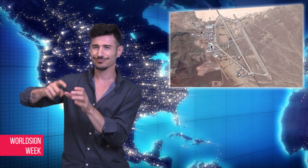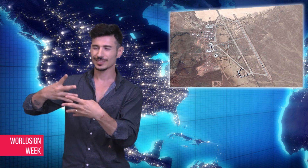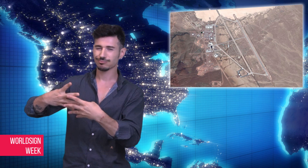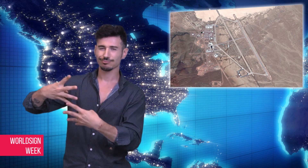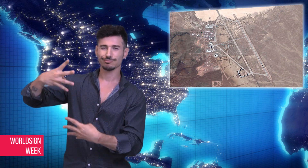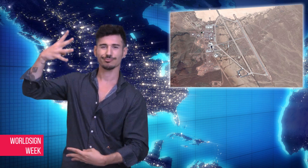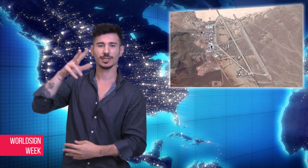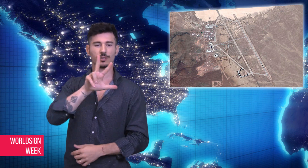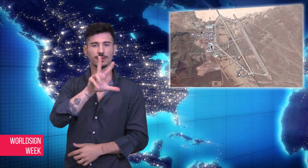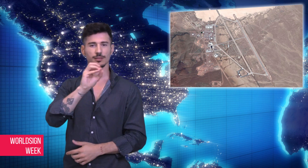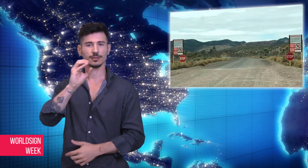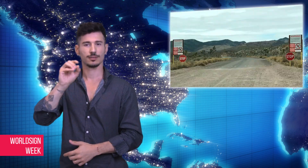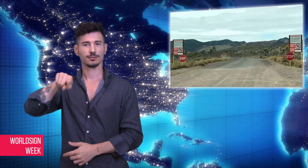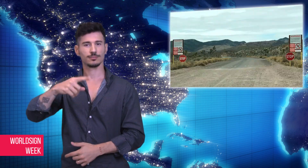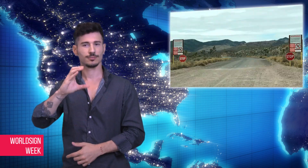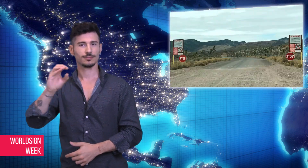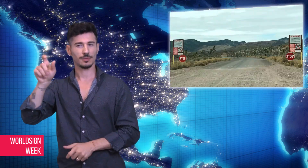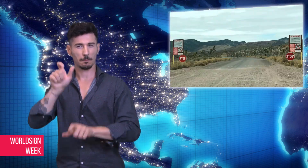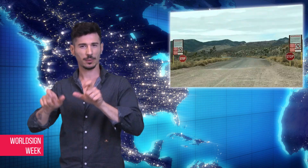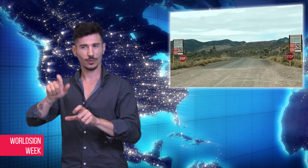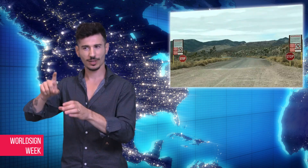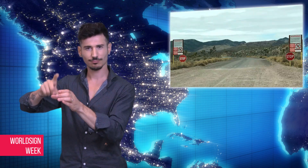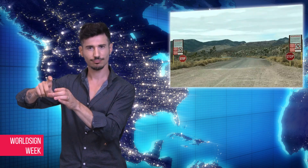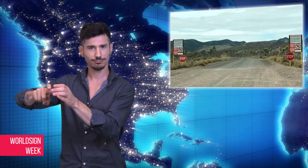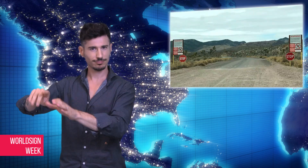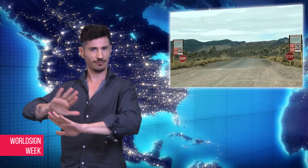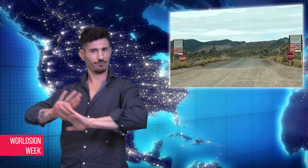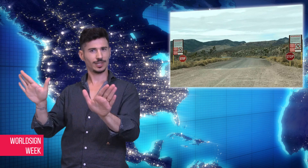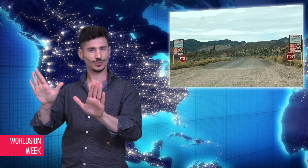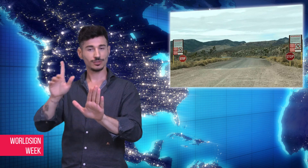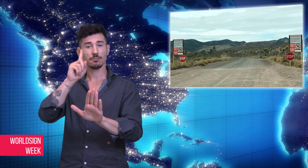storm ‘Area 51’ on September 20th.